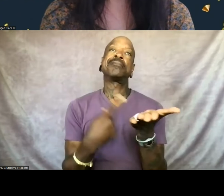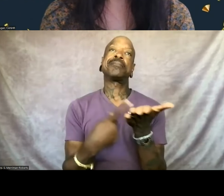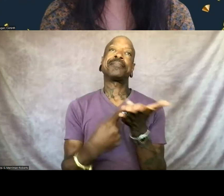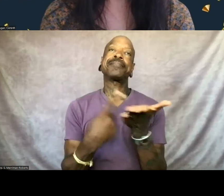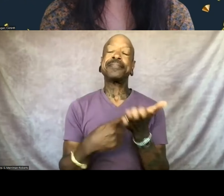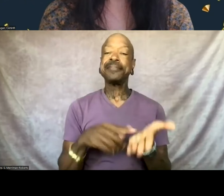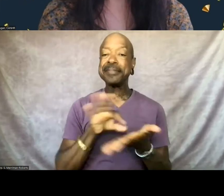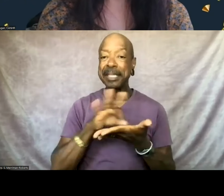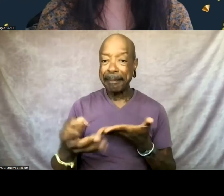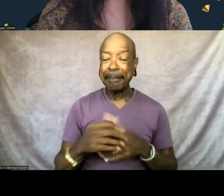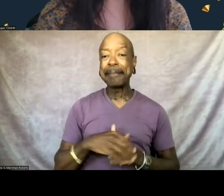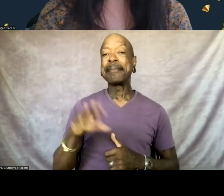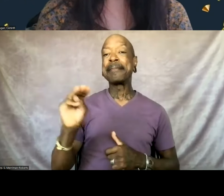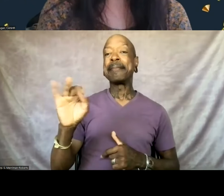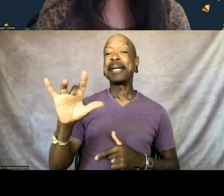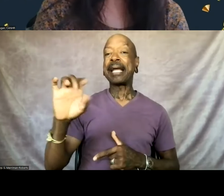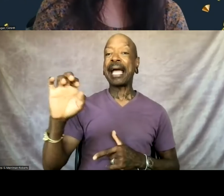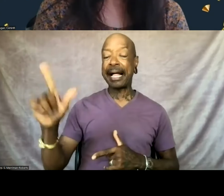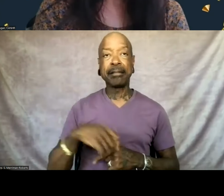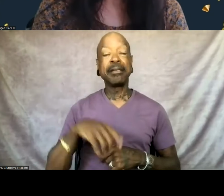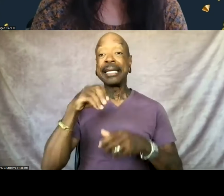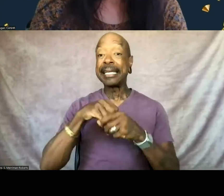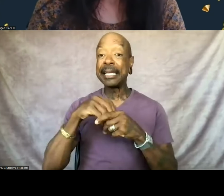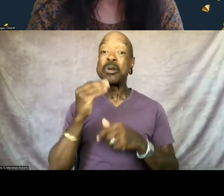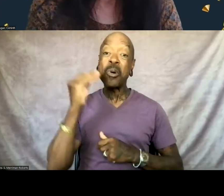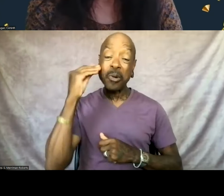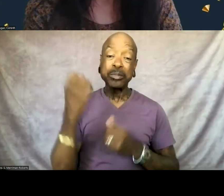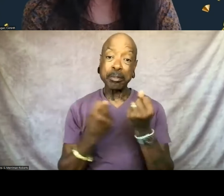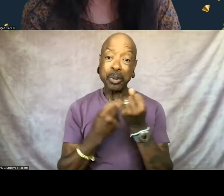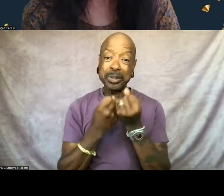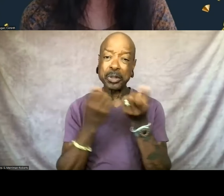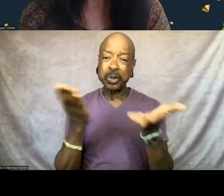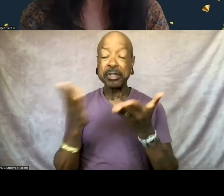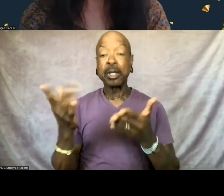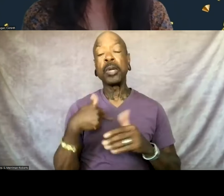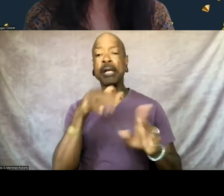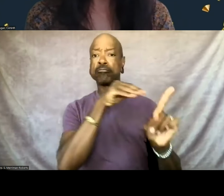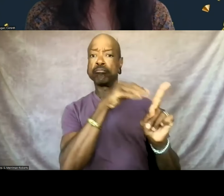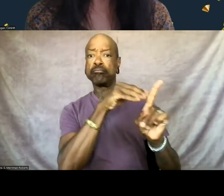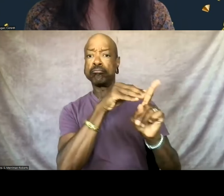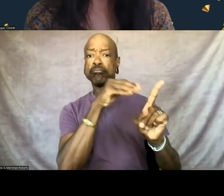years and years, we all have been talking about this, right